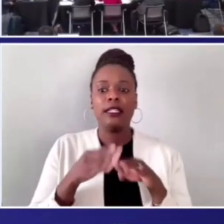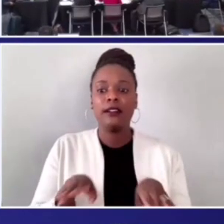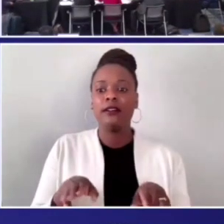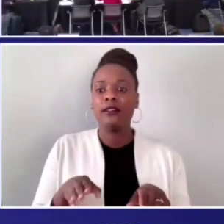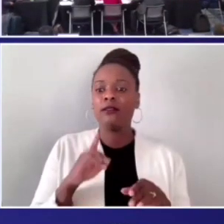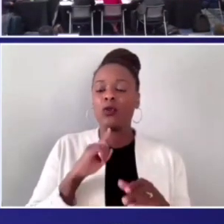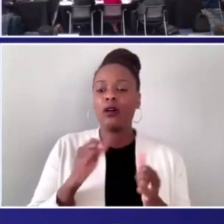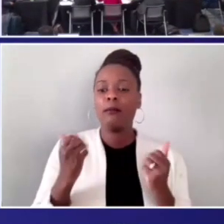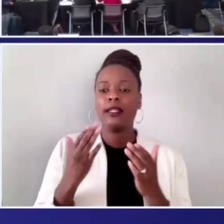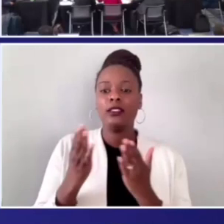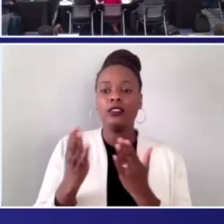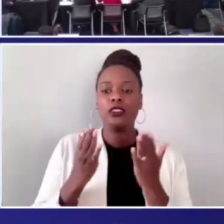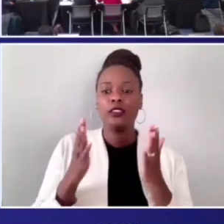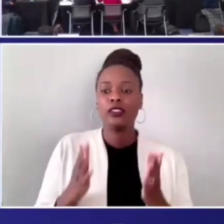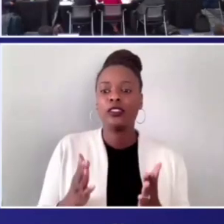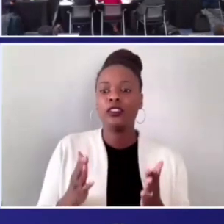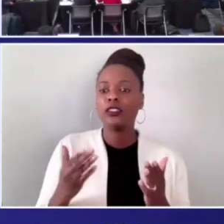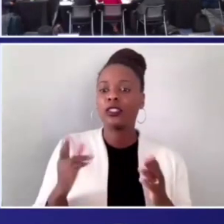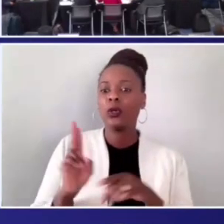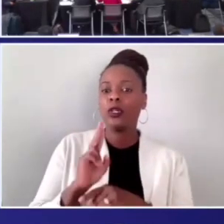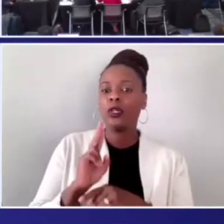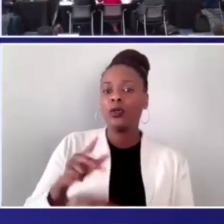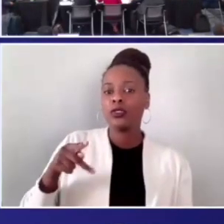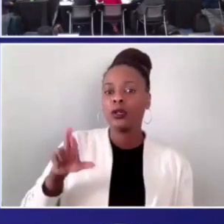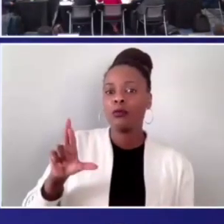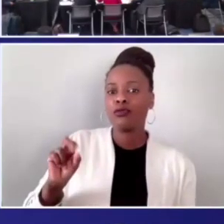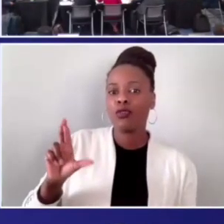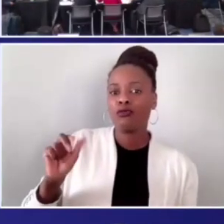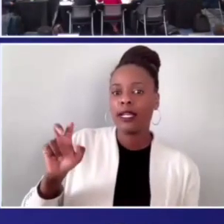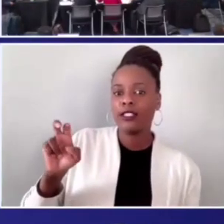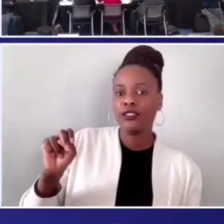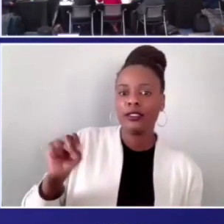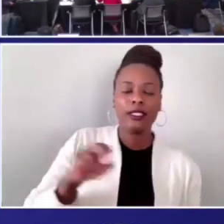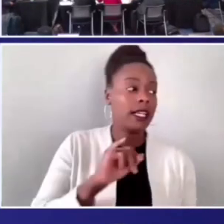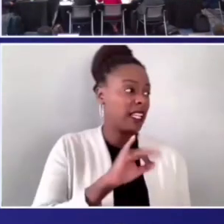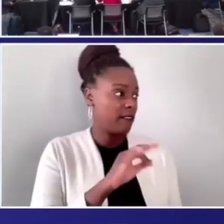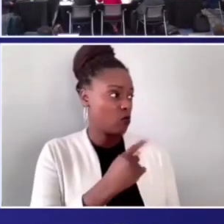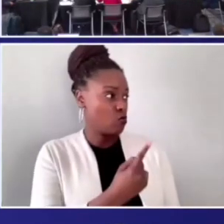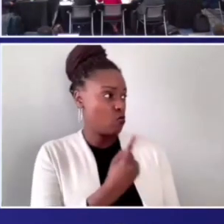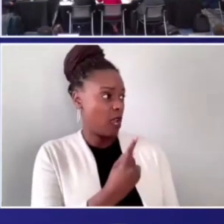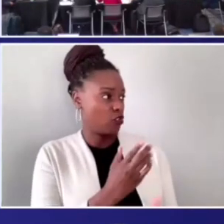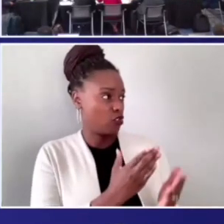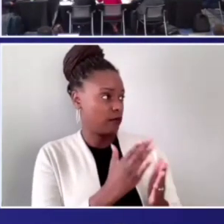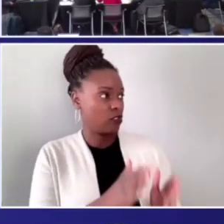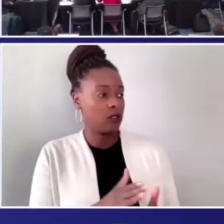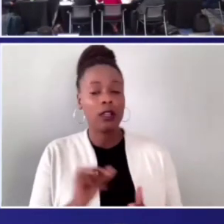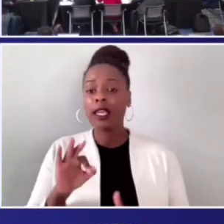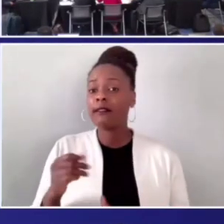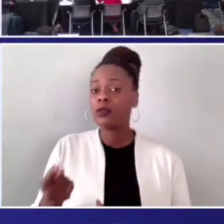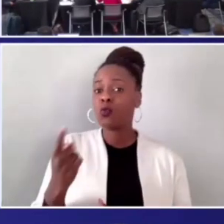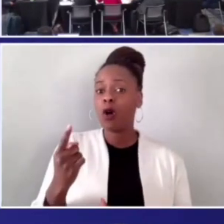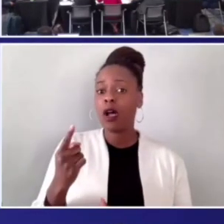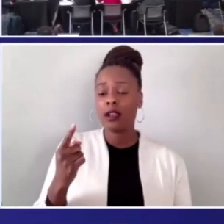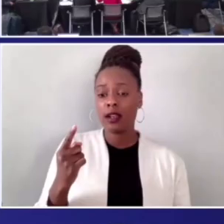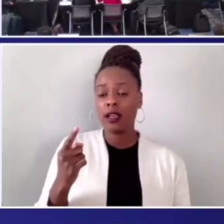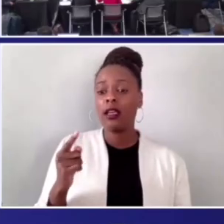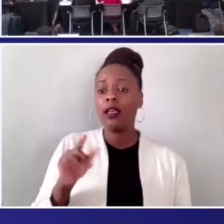across -- Multiple servicers. What if it's one servicer? It's one servicer, we -- the proration -- the amount applied is